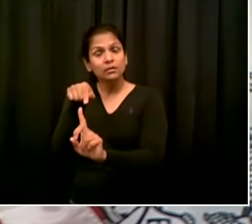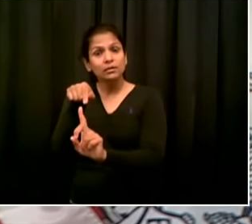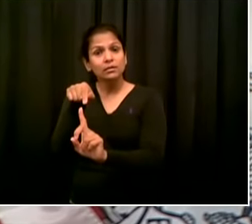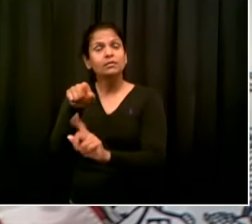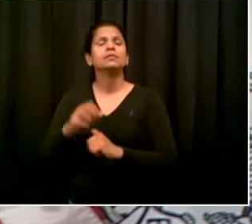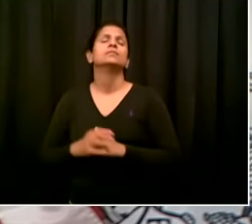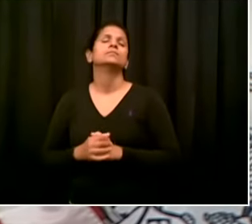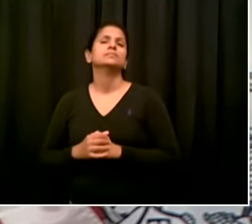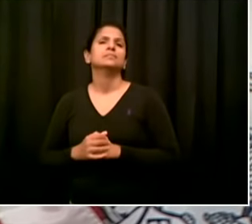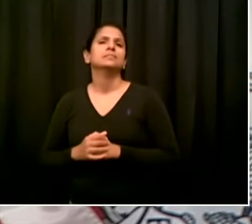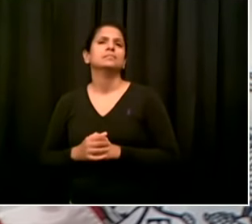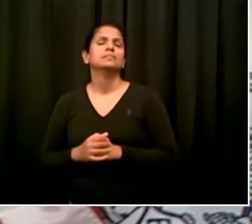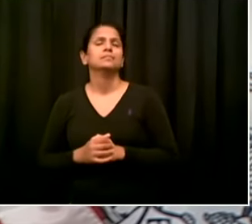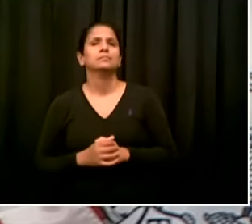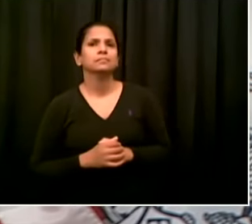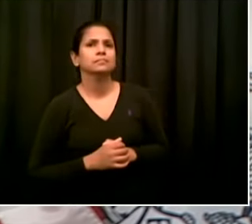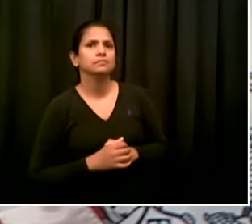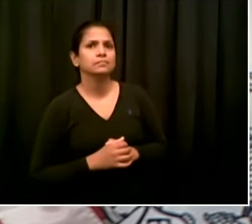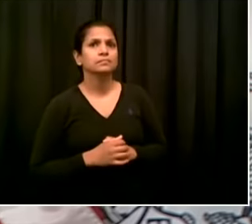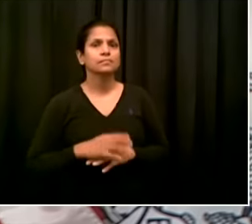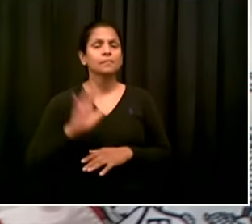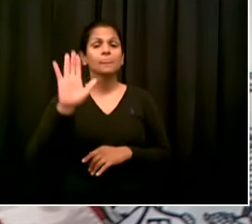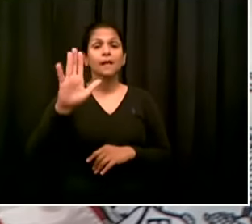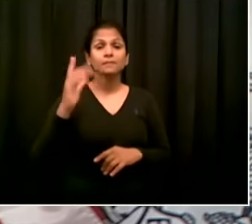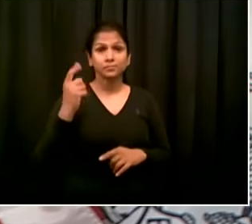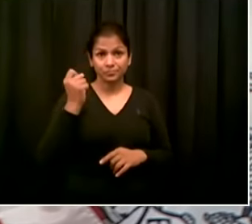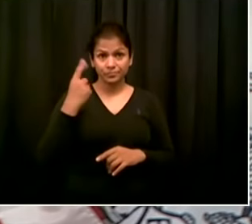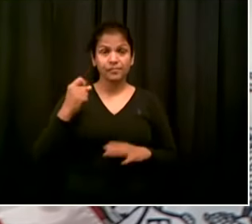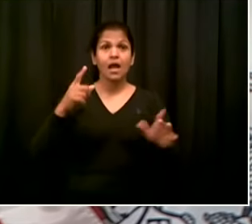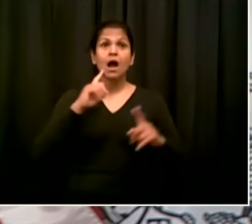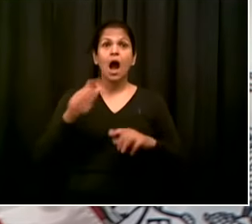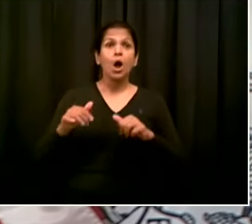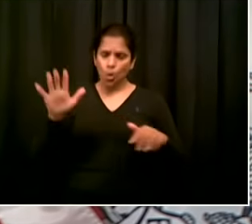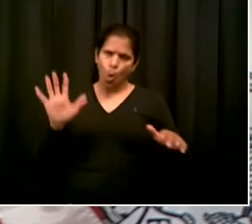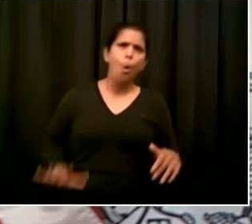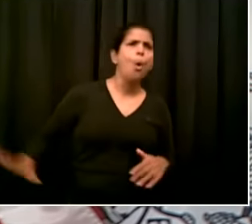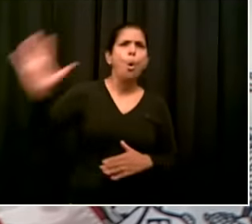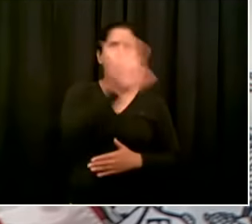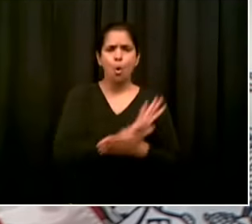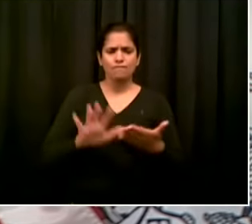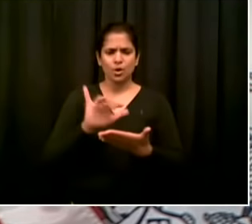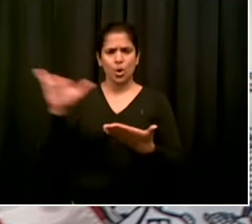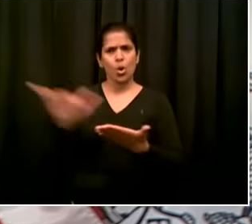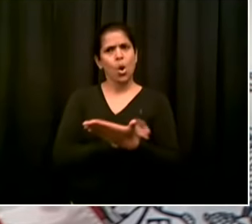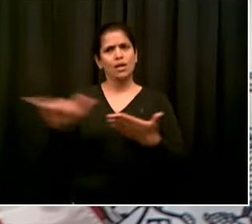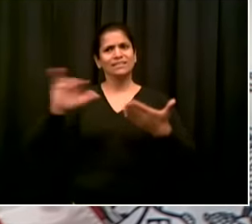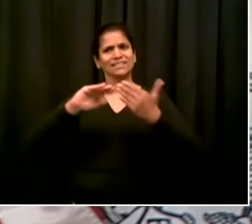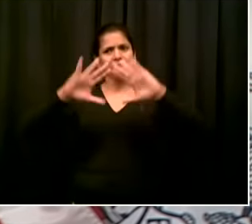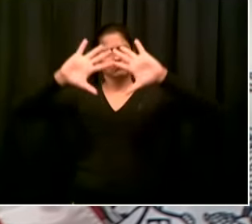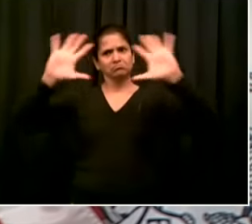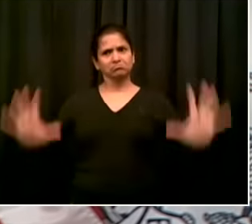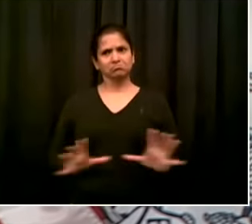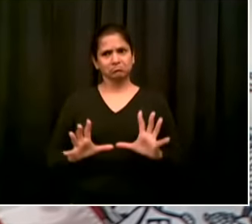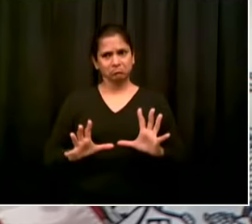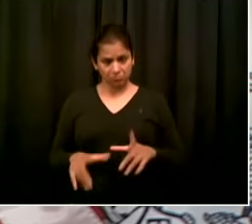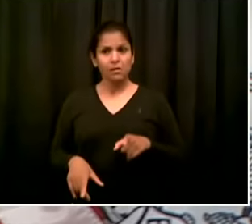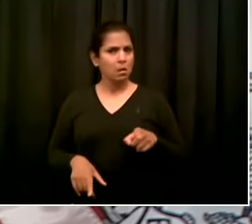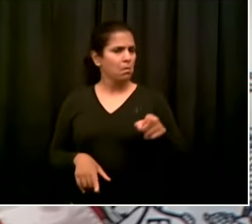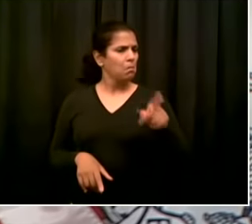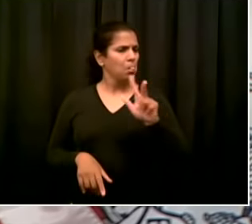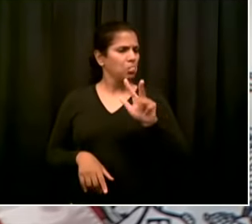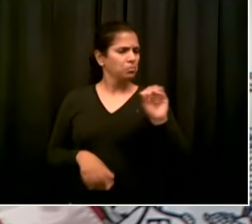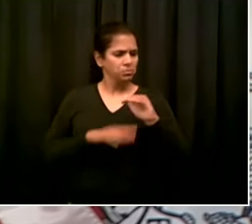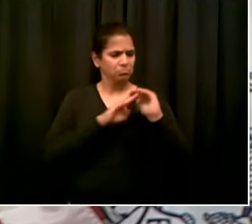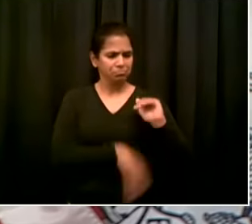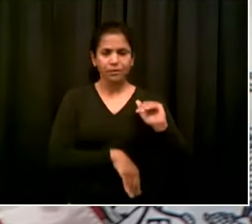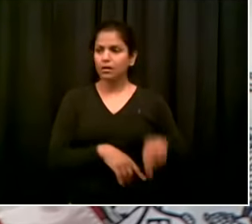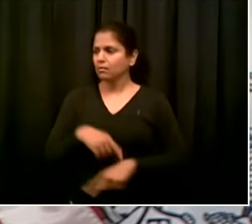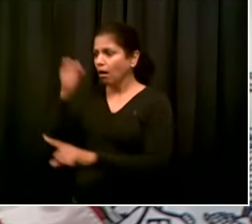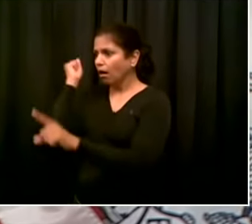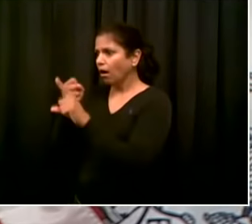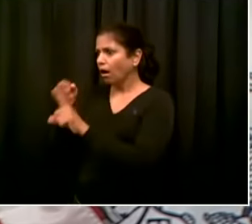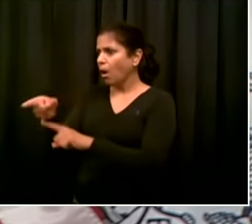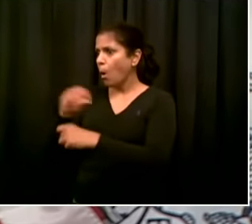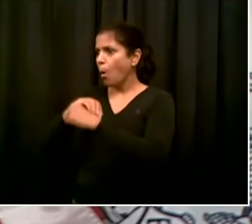BUT THE NMBUER